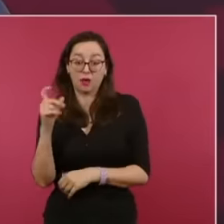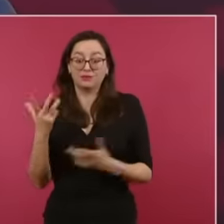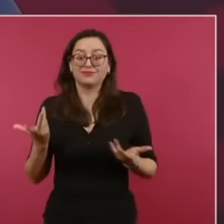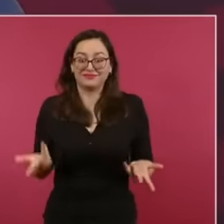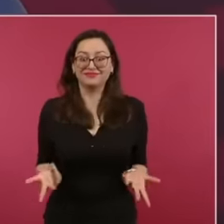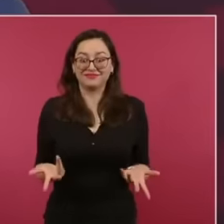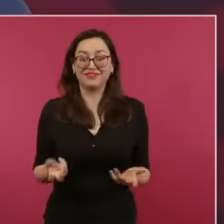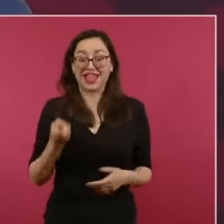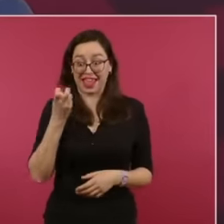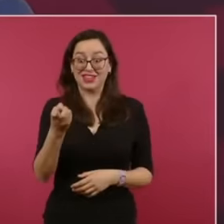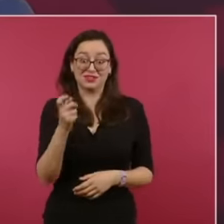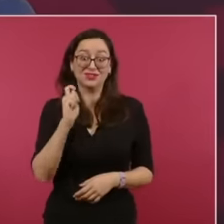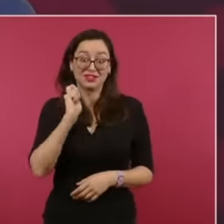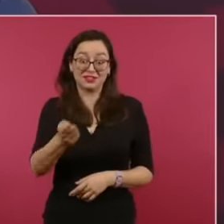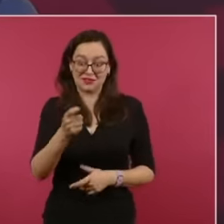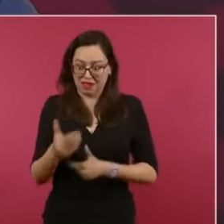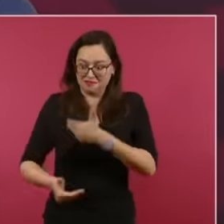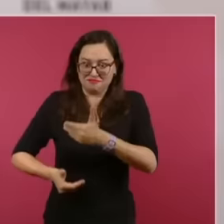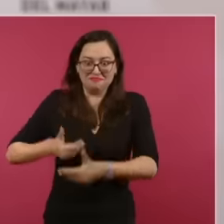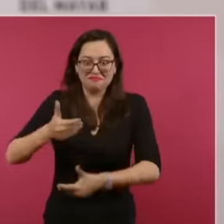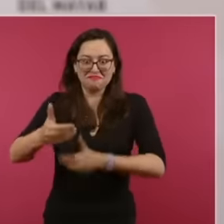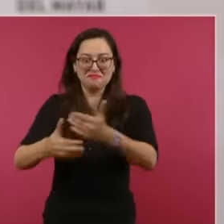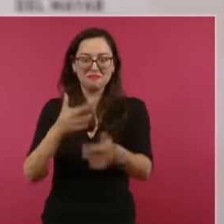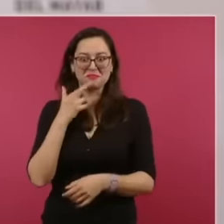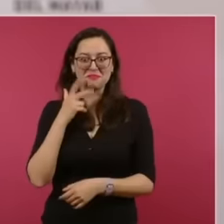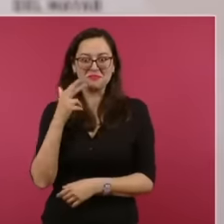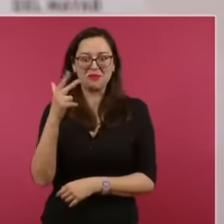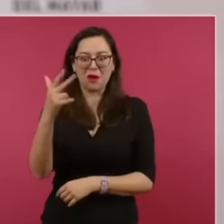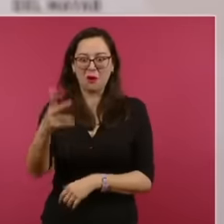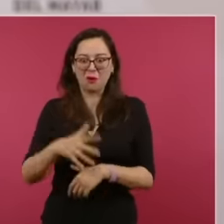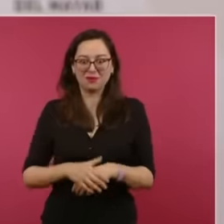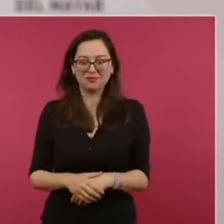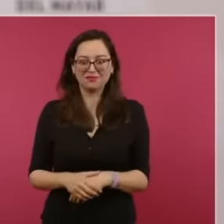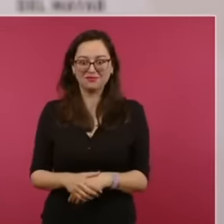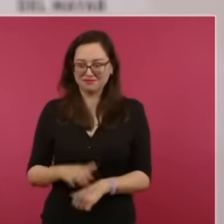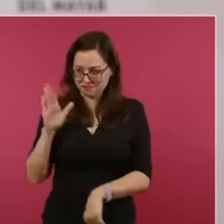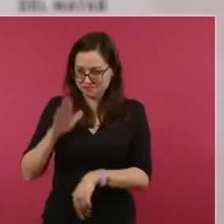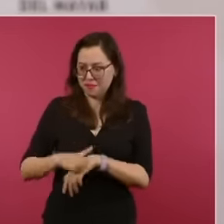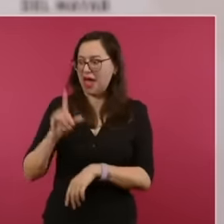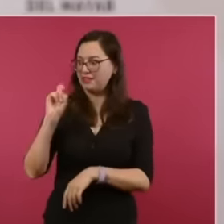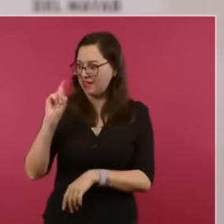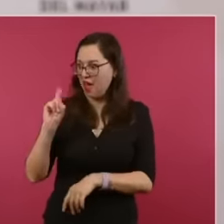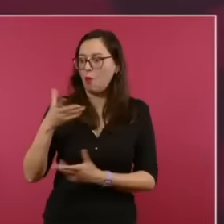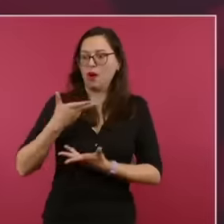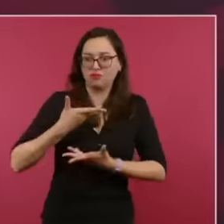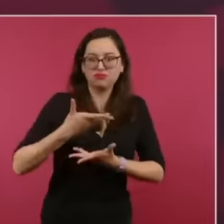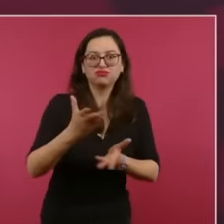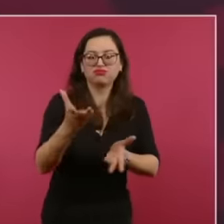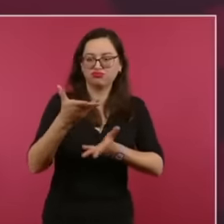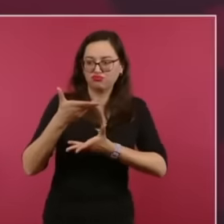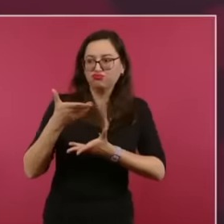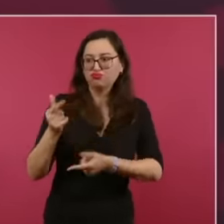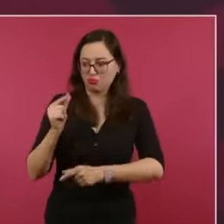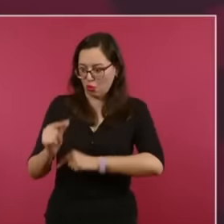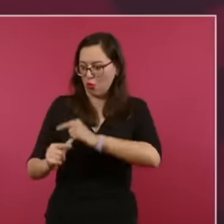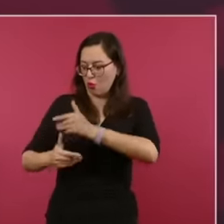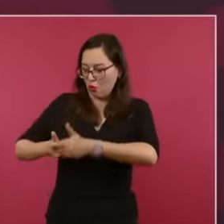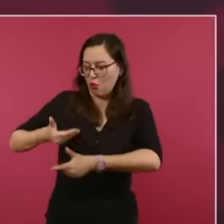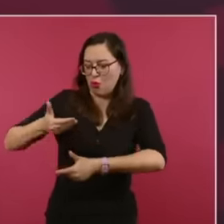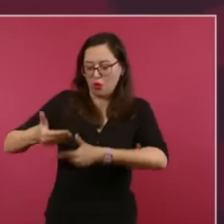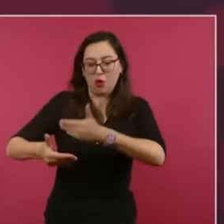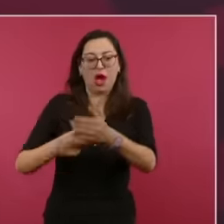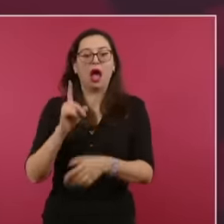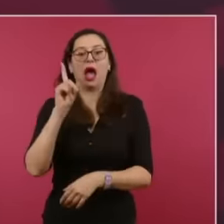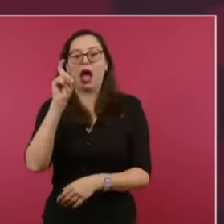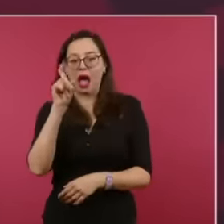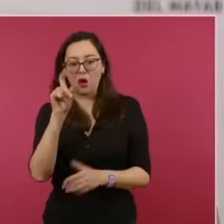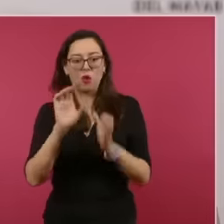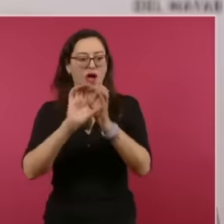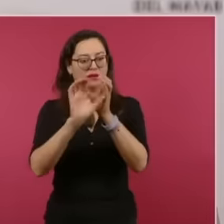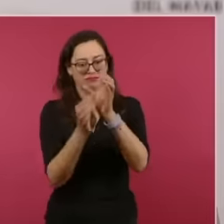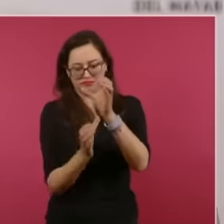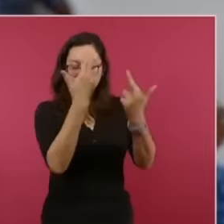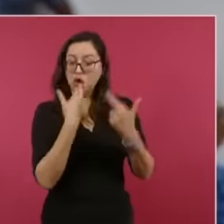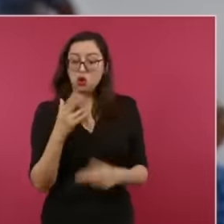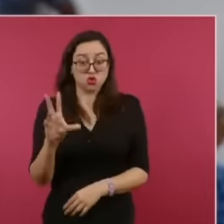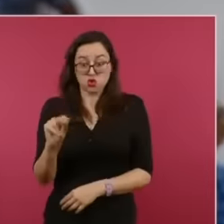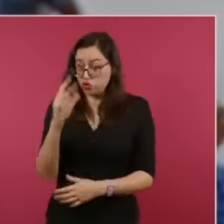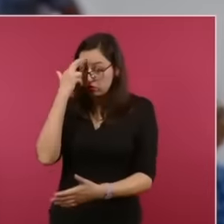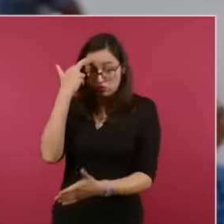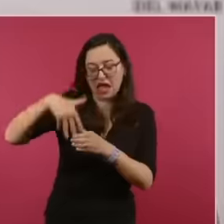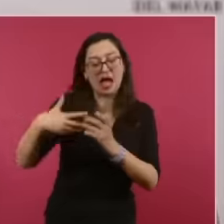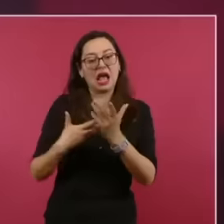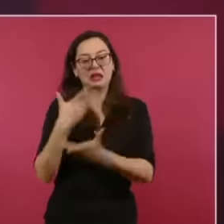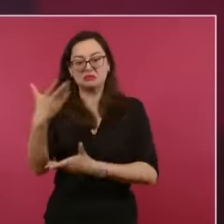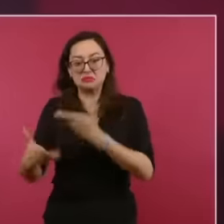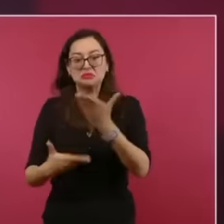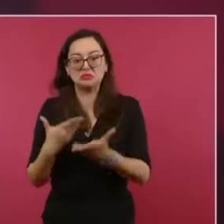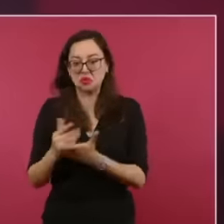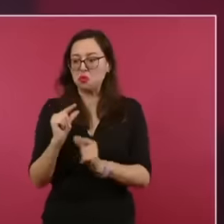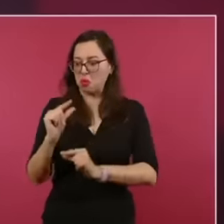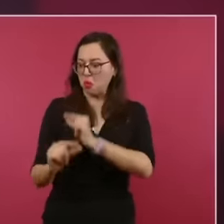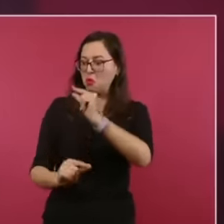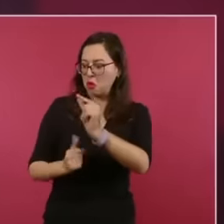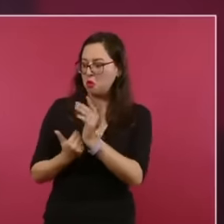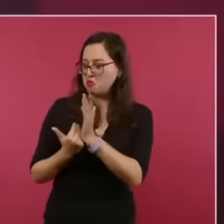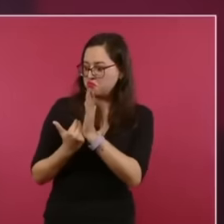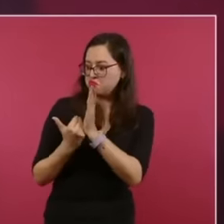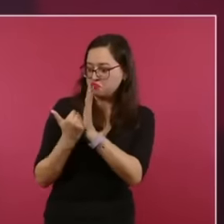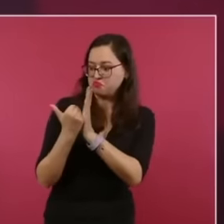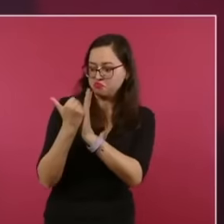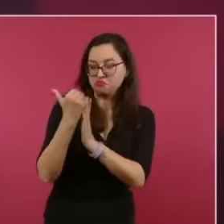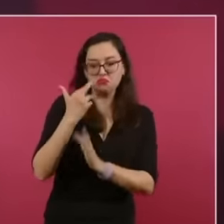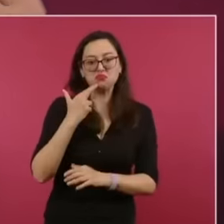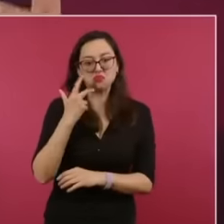the water supply service and eh, drainage and public services in general. Well, we have